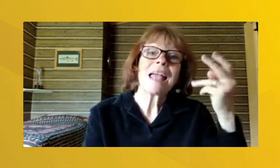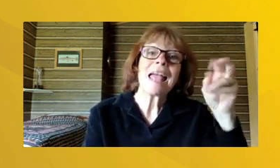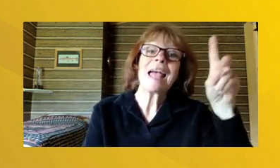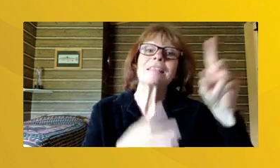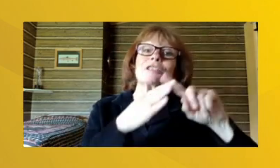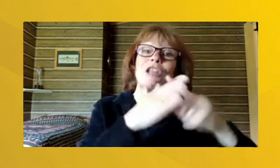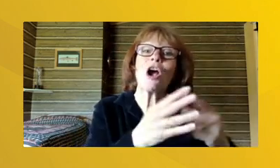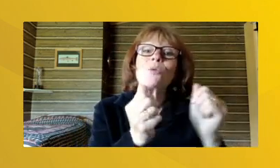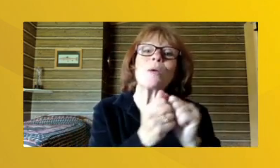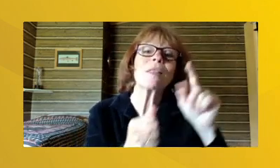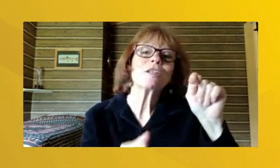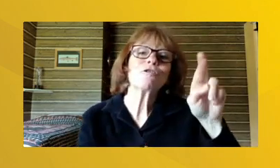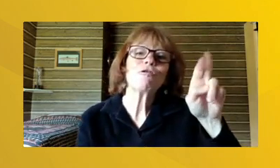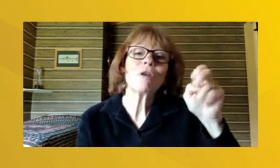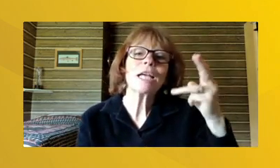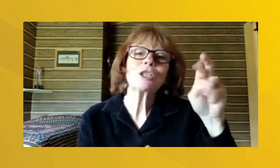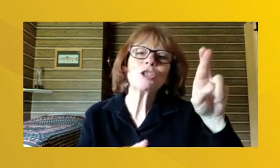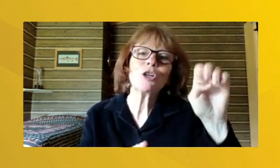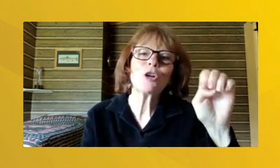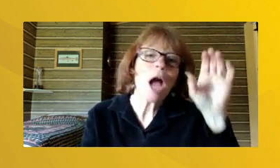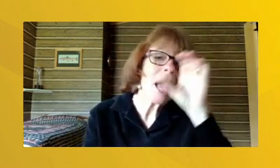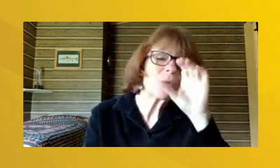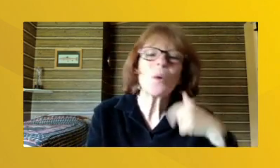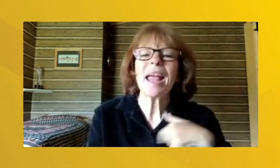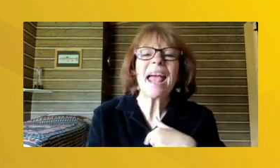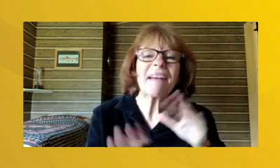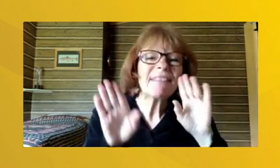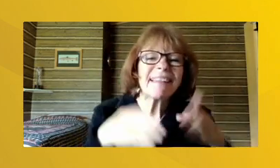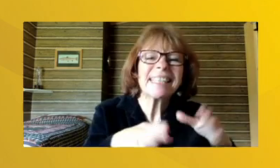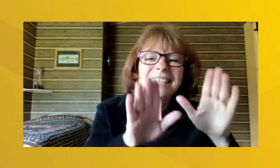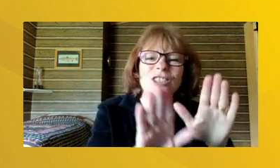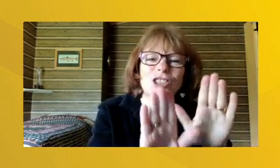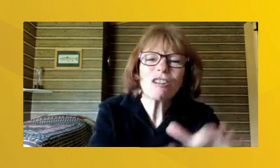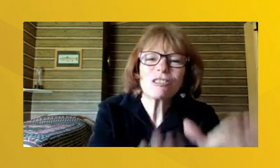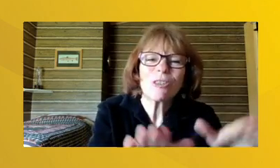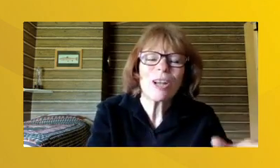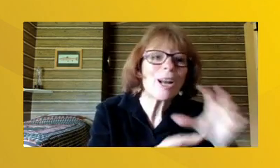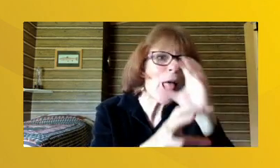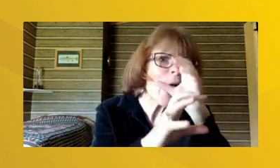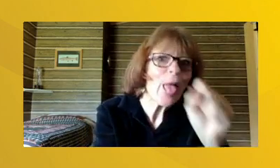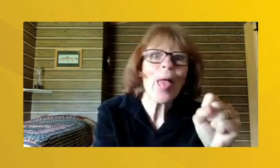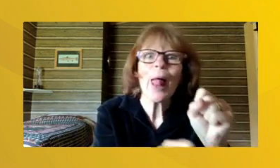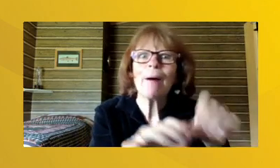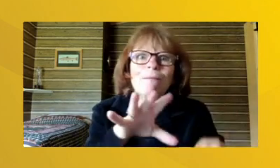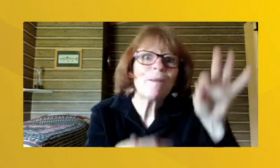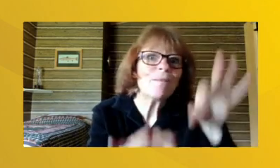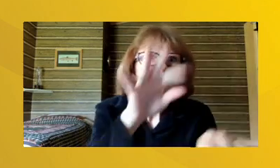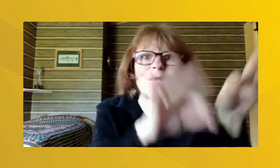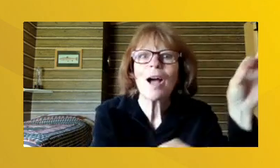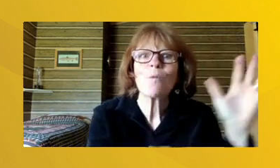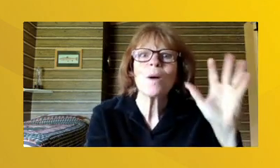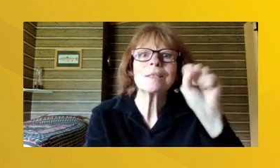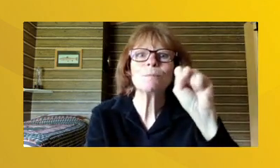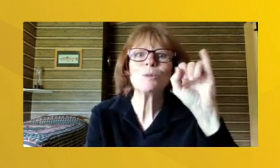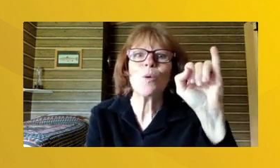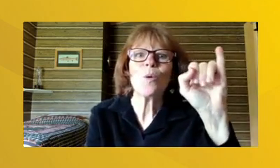There's the child-facing version that has fun challenges to discover Smithsonian treasures and connect the child's world at home.